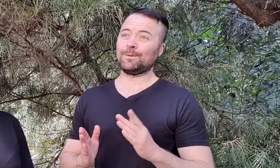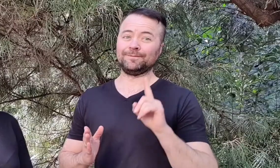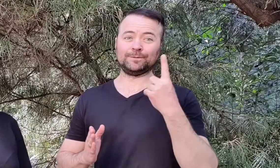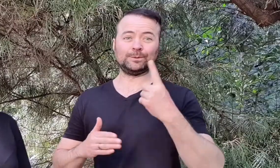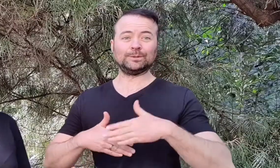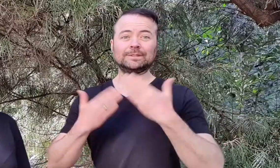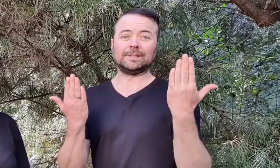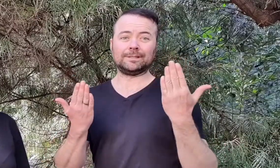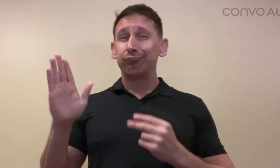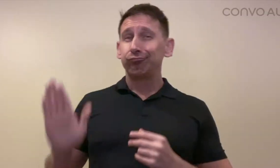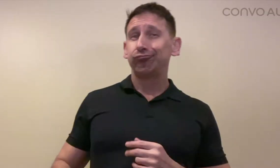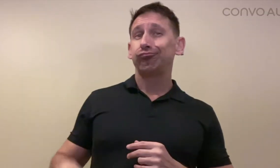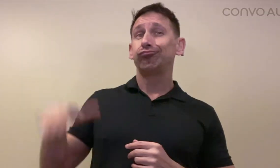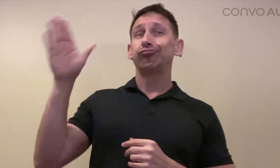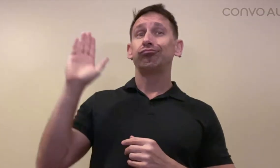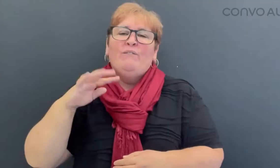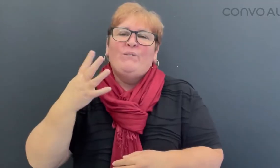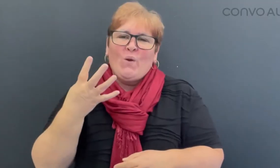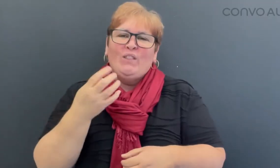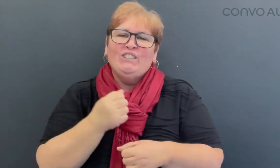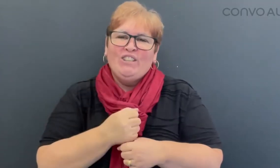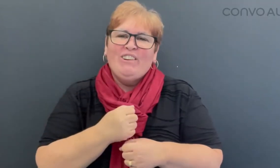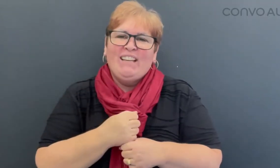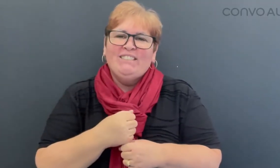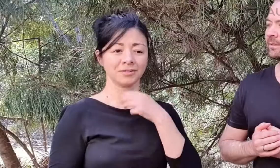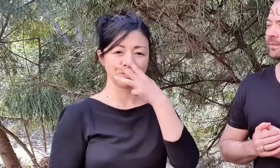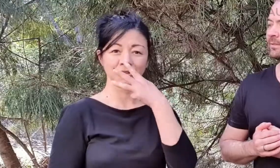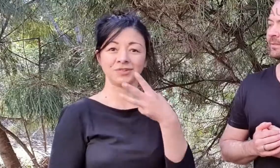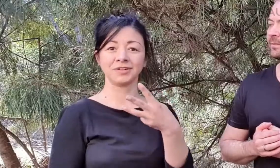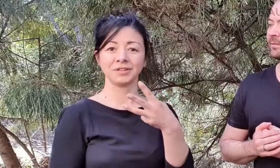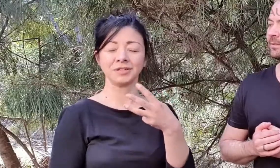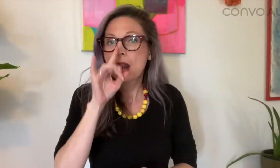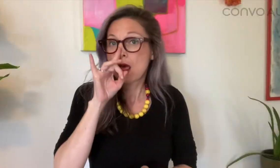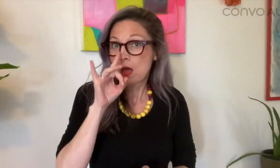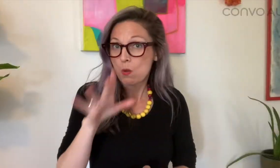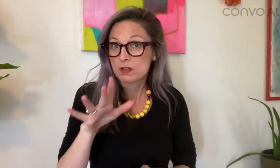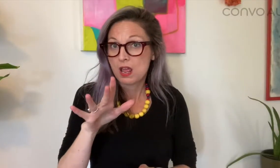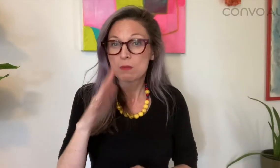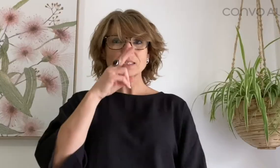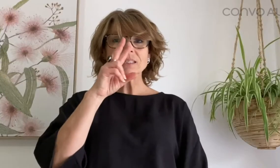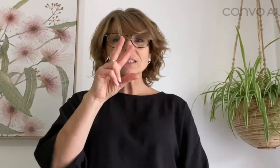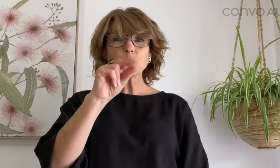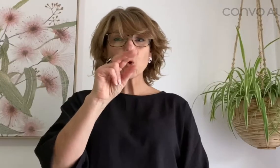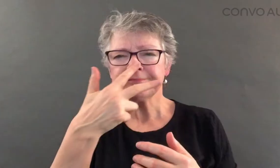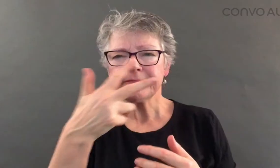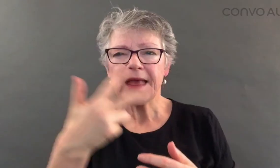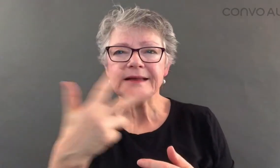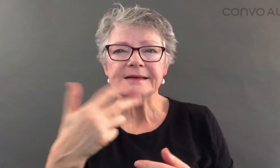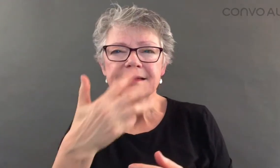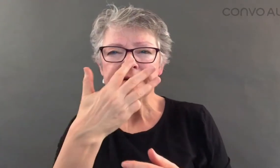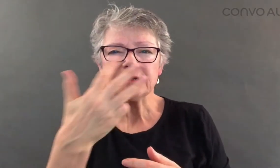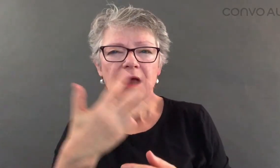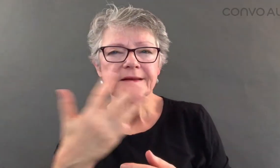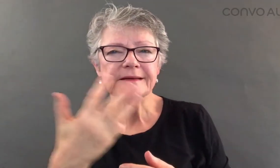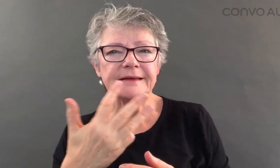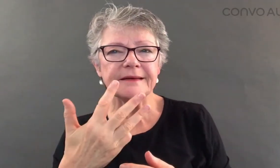From day 1, all my life. Fourth generation Deaf. 3 years old. 10 years old. 12 years old. 18 to 19 years old.